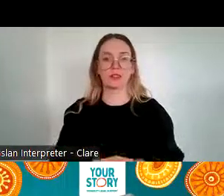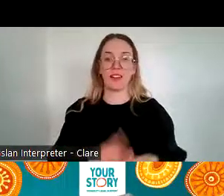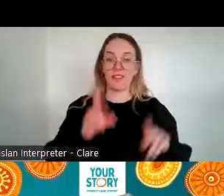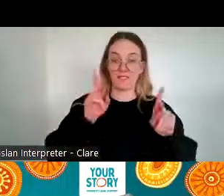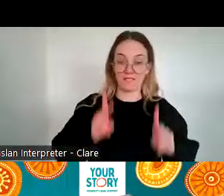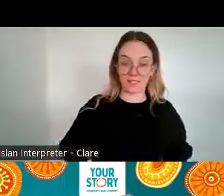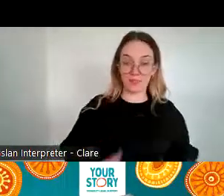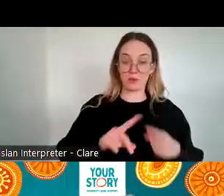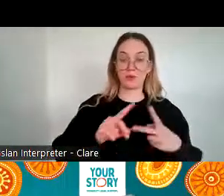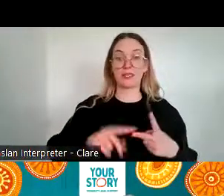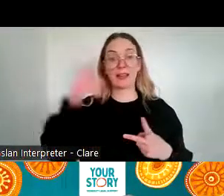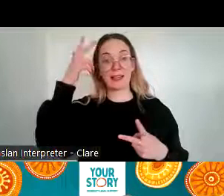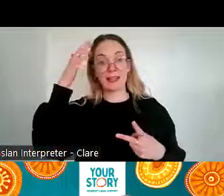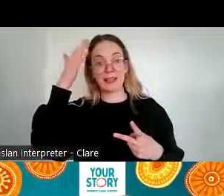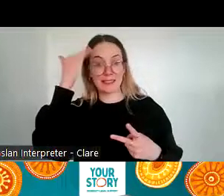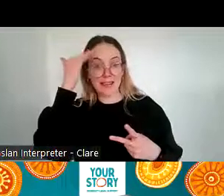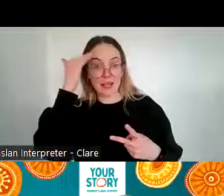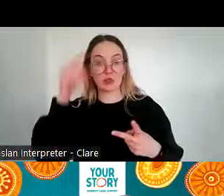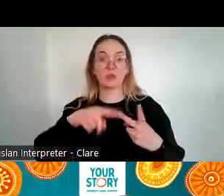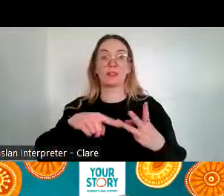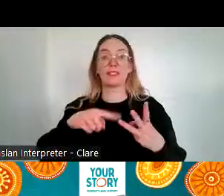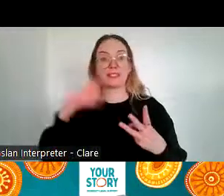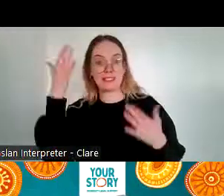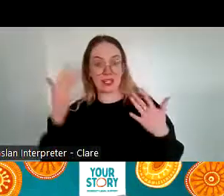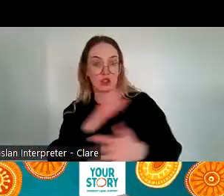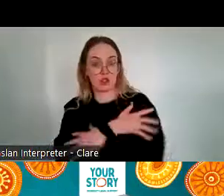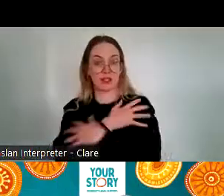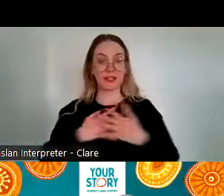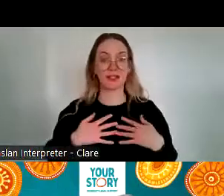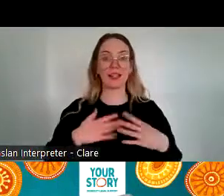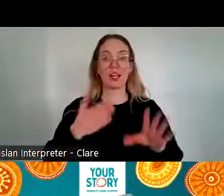intellectual, sensory and psychosocial disability,